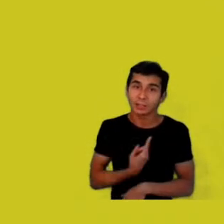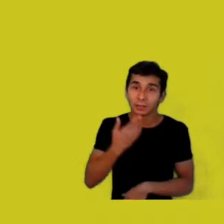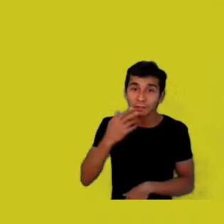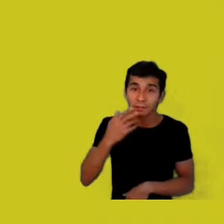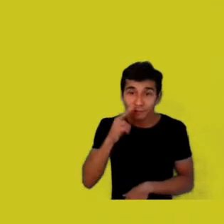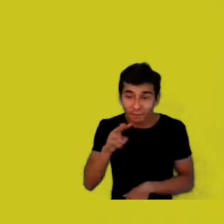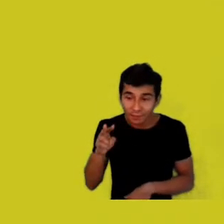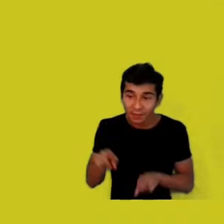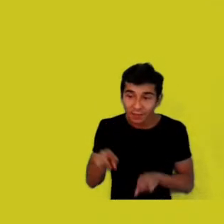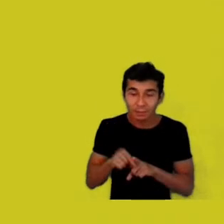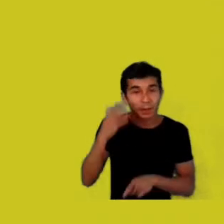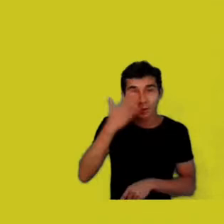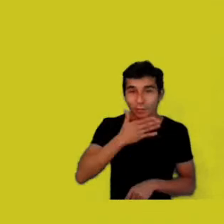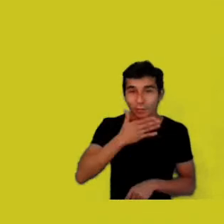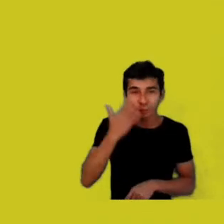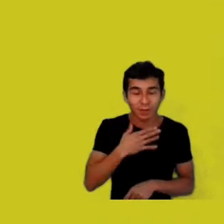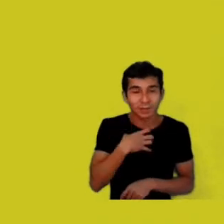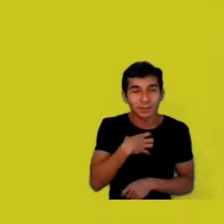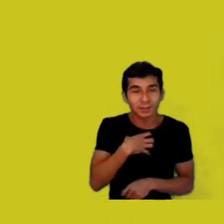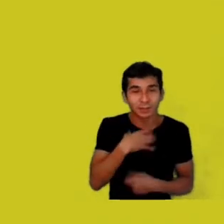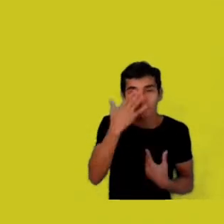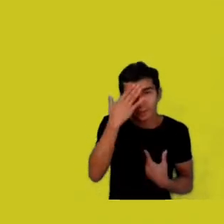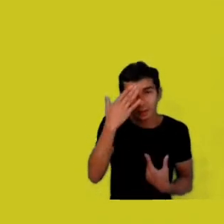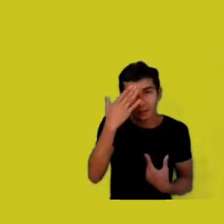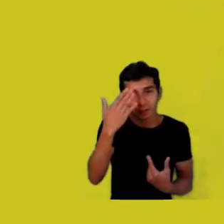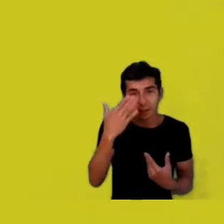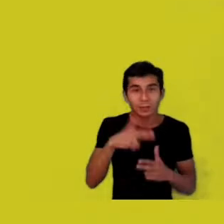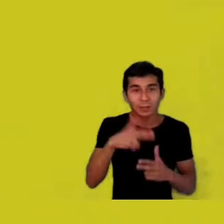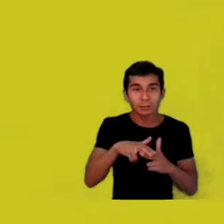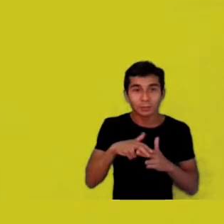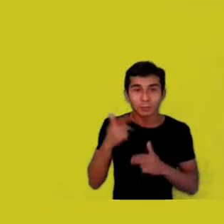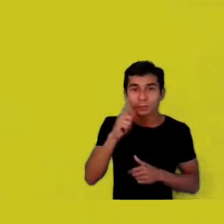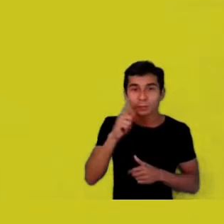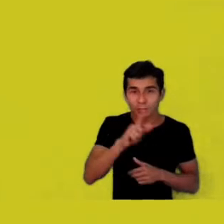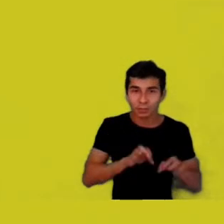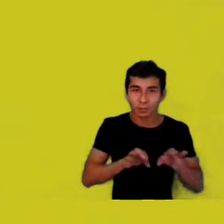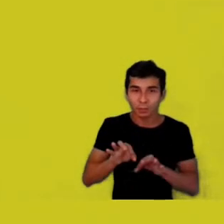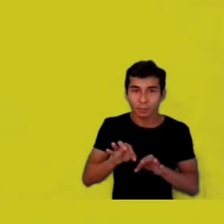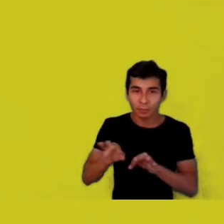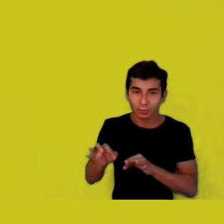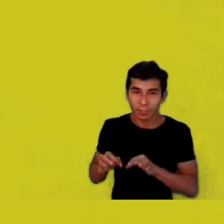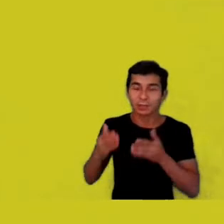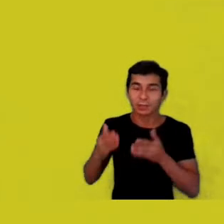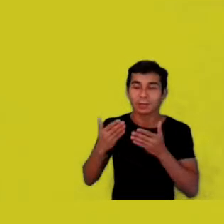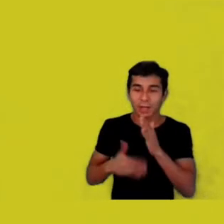Opening the Yards could be done. And may they really, as I said the first day,